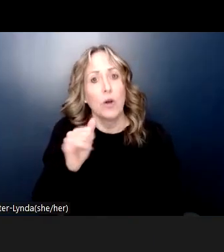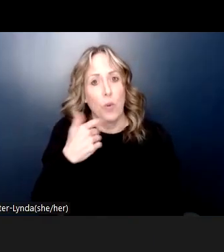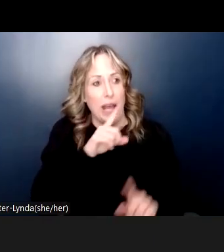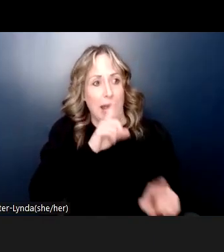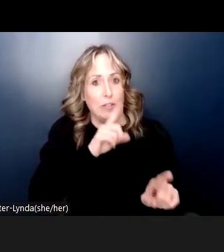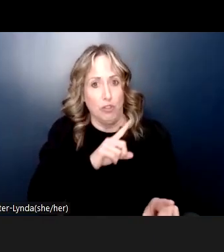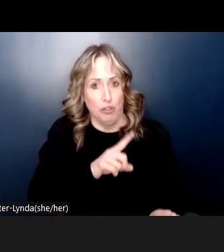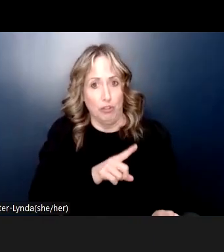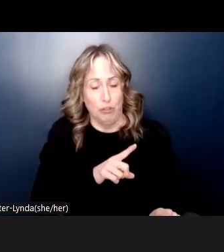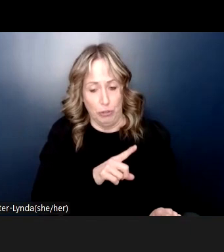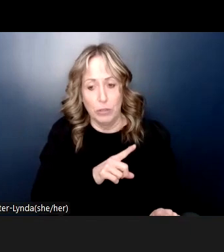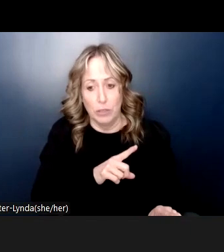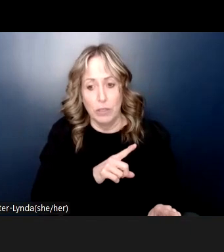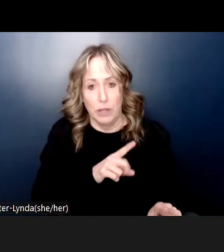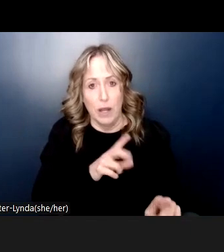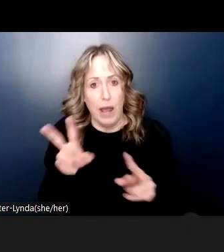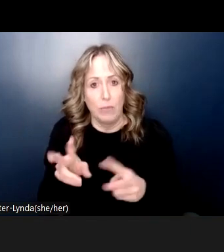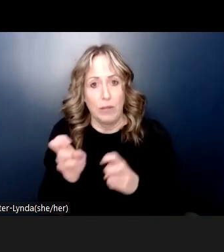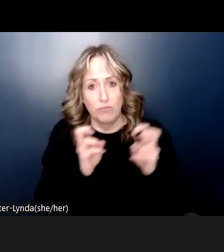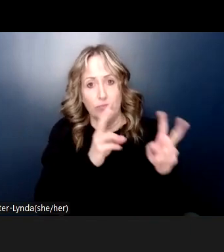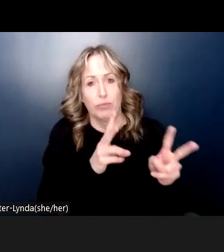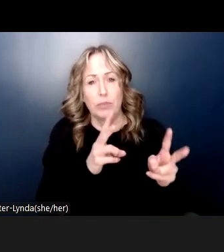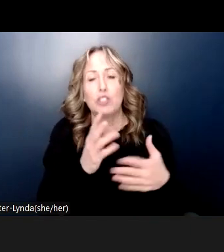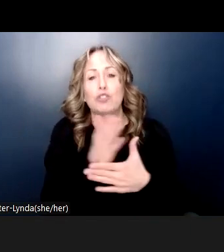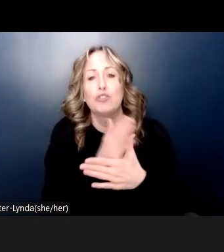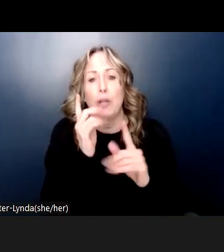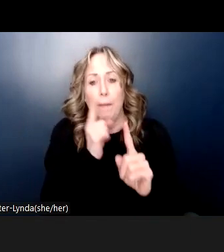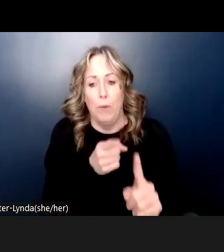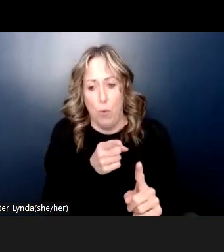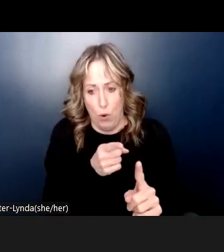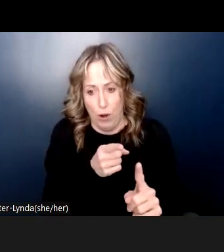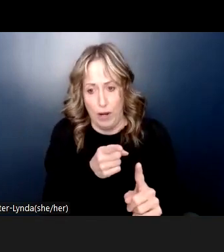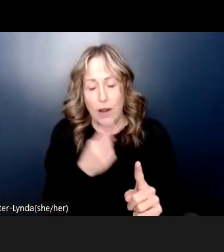they are posted in the SharePoint available for the, Change Agent network.